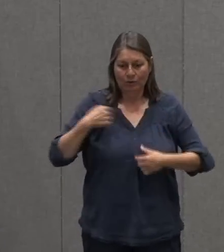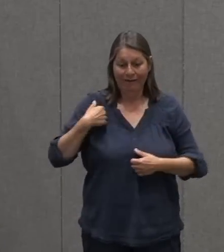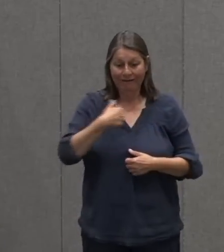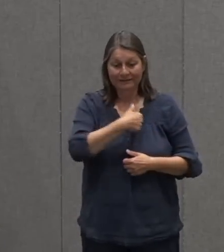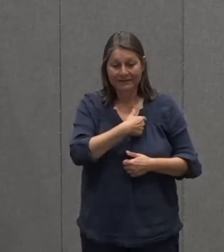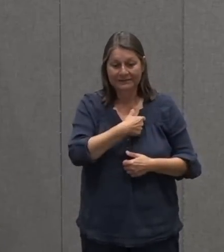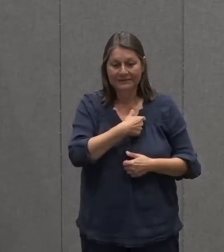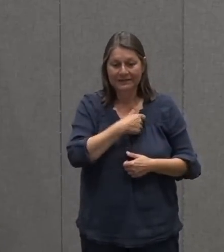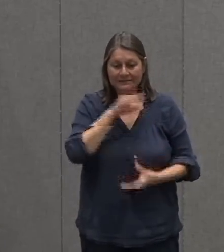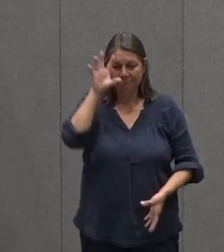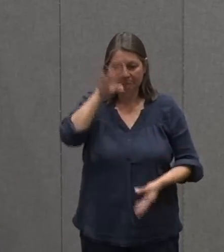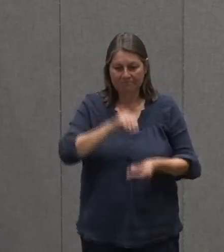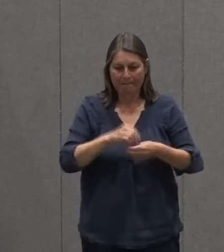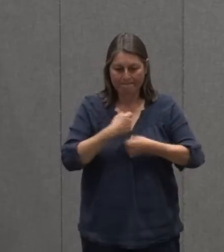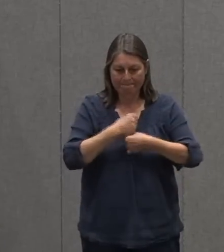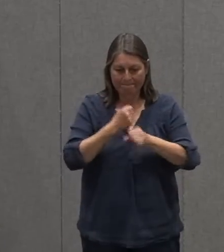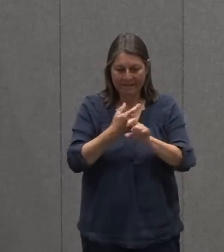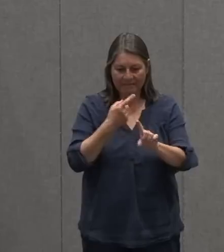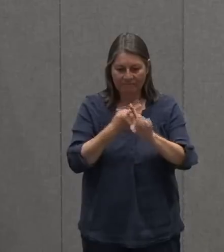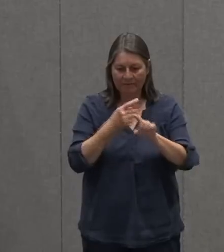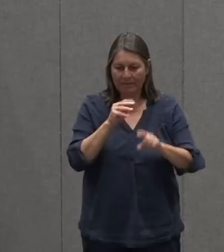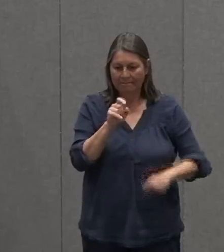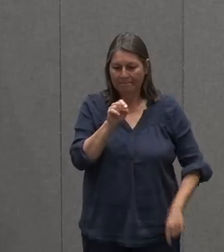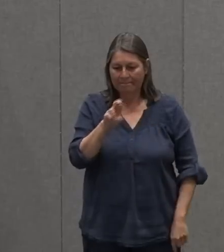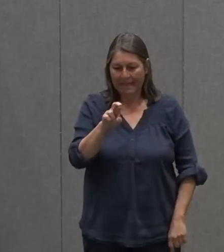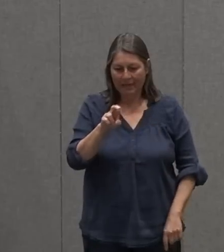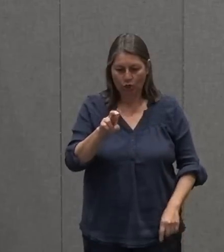And that's anything that takes up space and has mass.